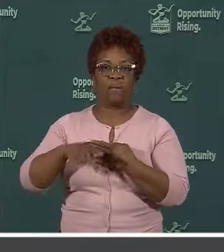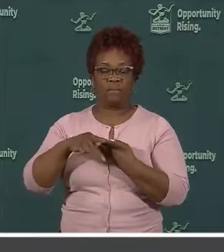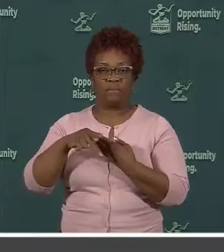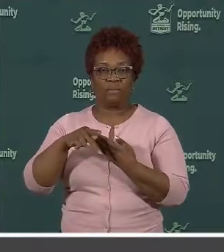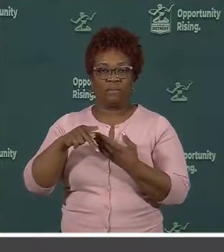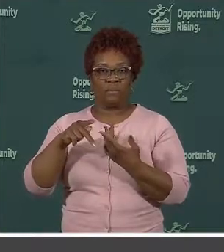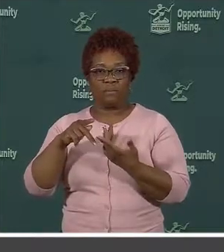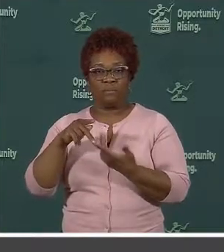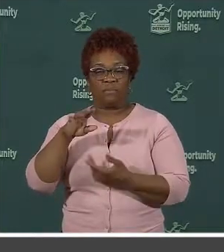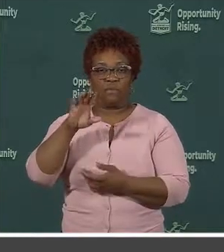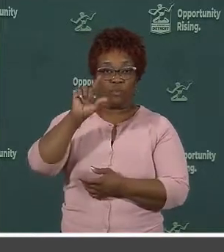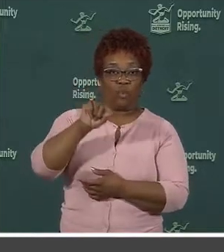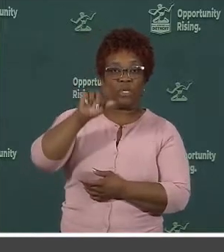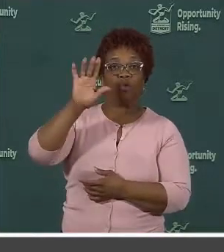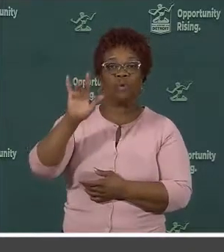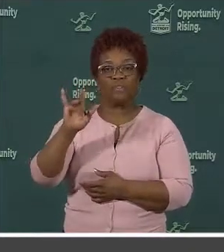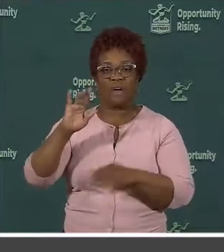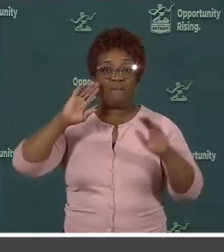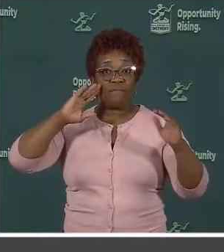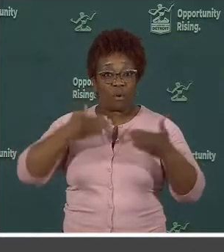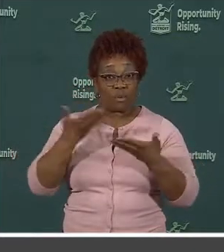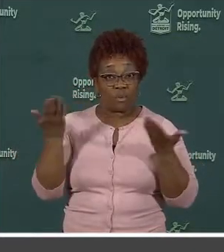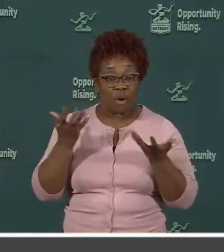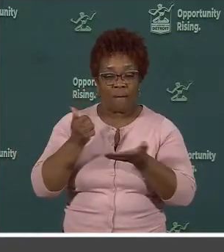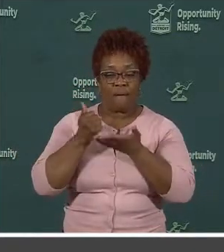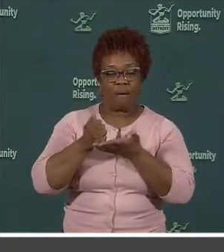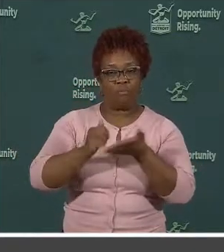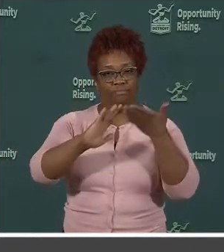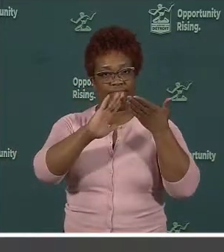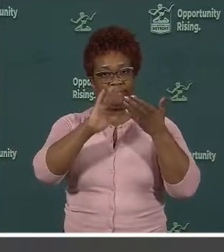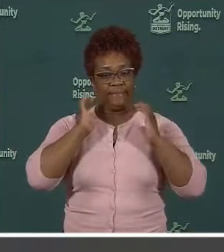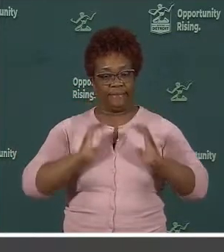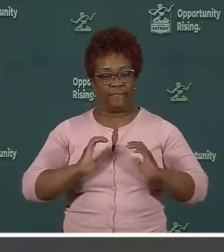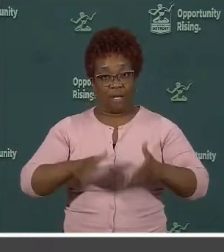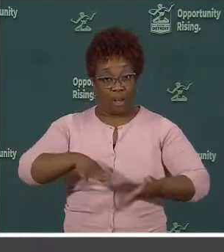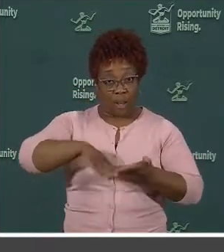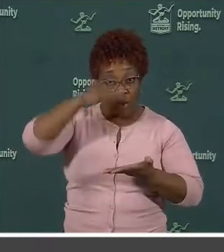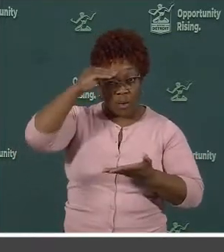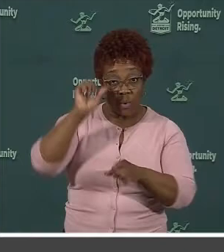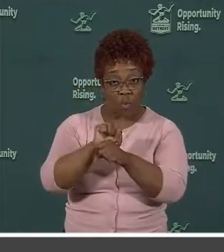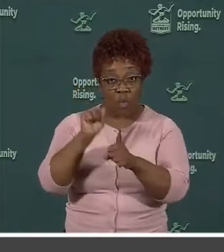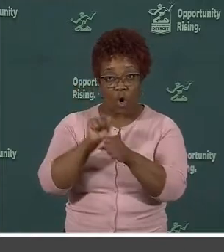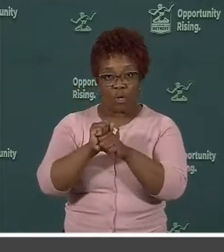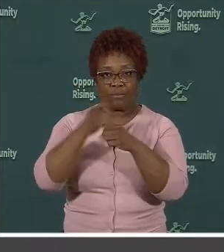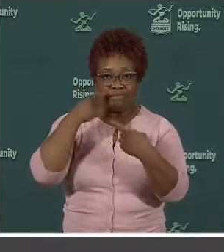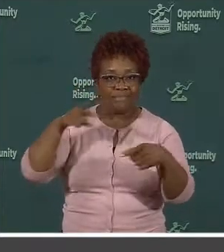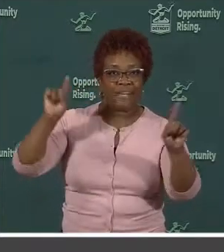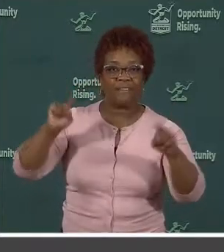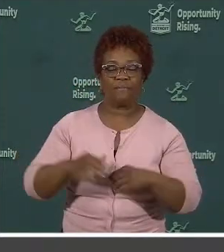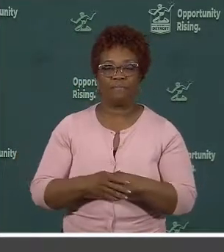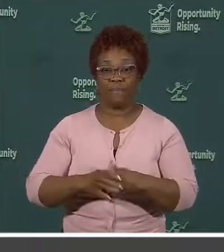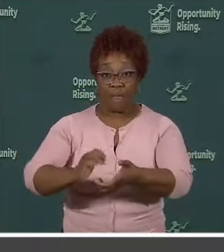OUR CITIZENS LEARN WORK AND THRIVE THESE PARTNERSHIPS ARE HELPING DRIVE MEASURABLE CHANGE